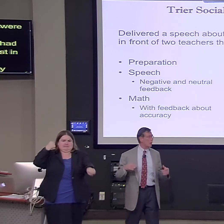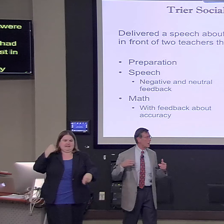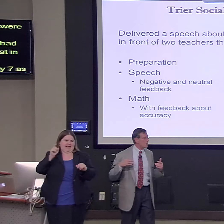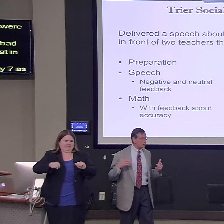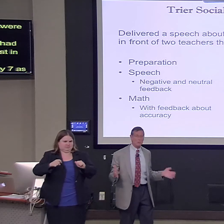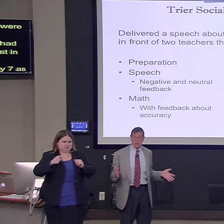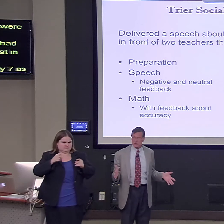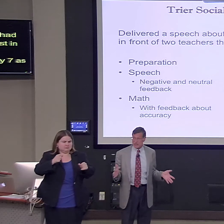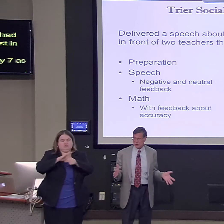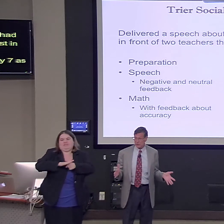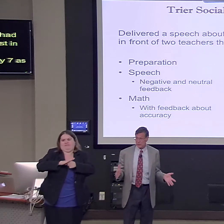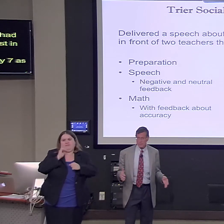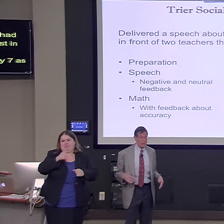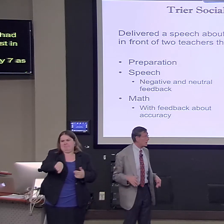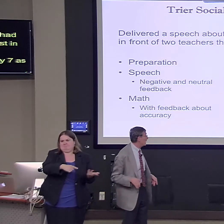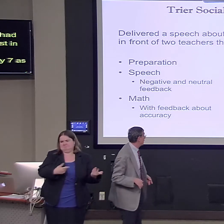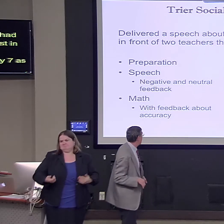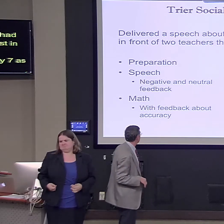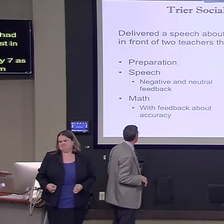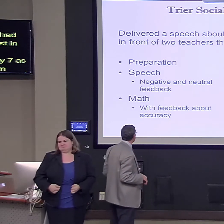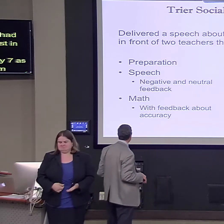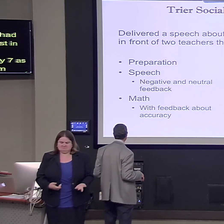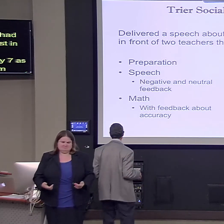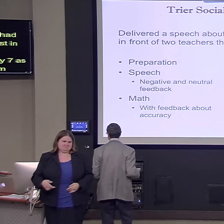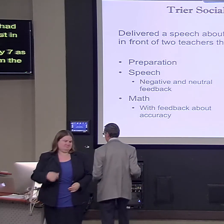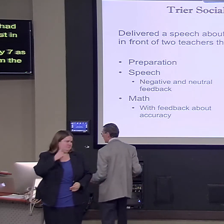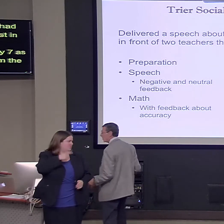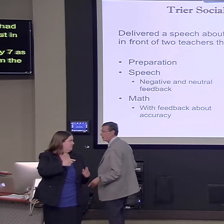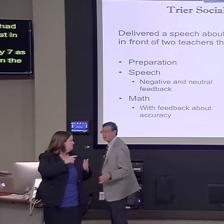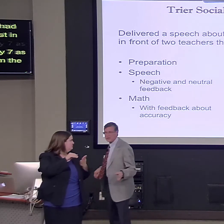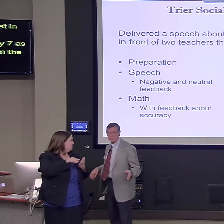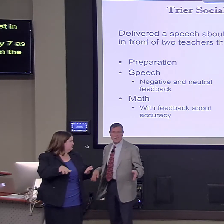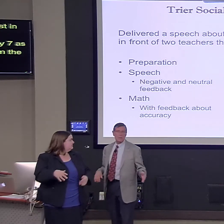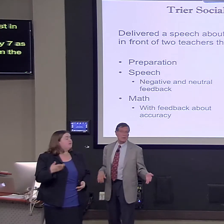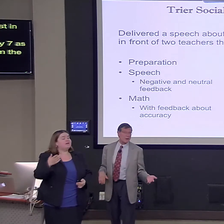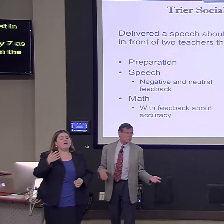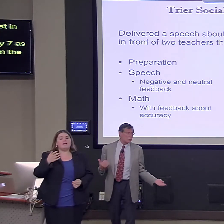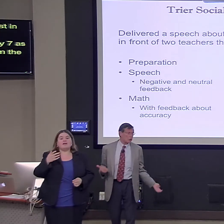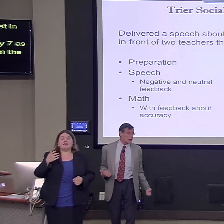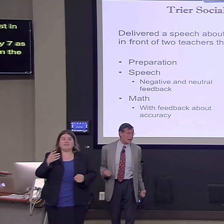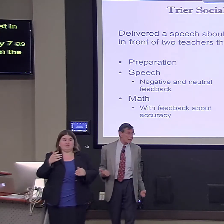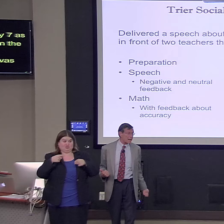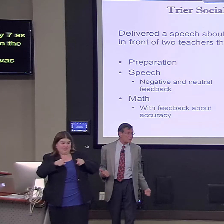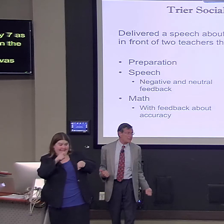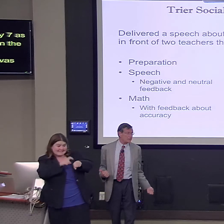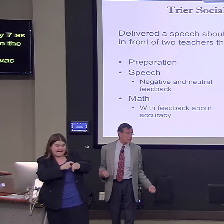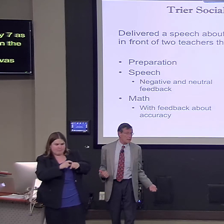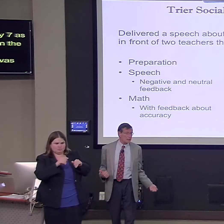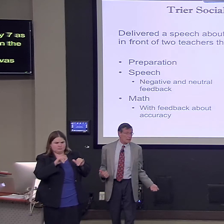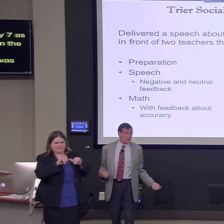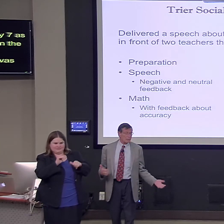So it was pretty stressful for the kids and all this time we've measured autonomic activity